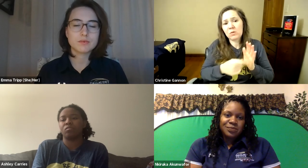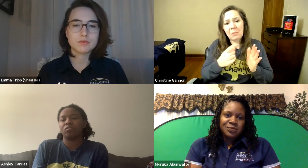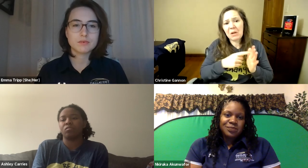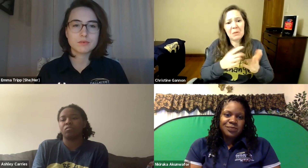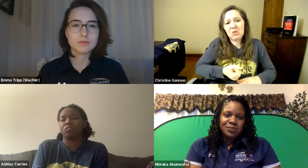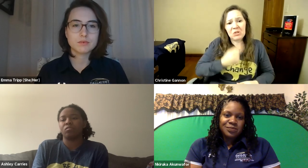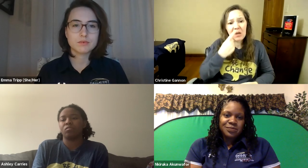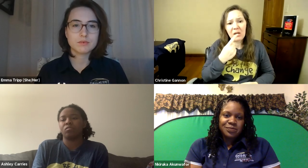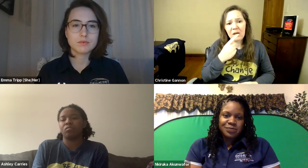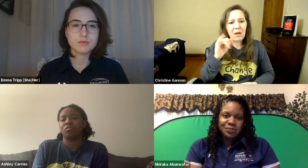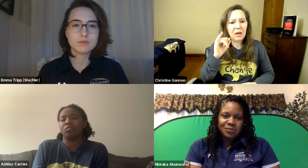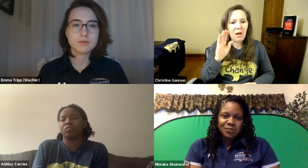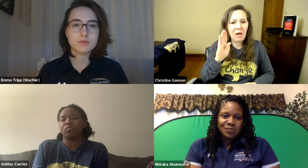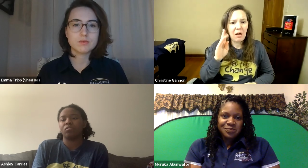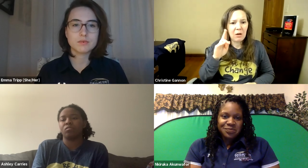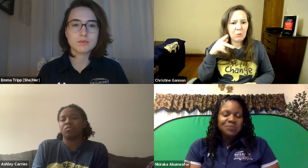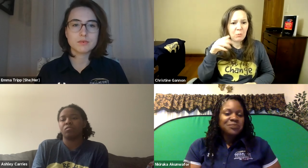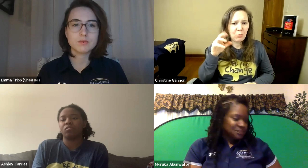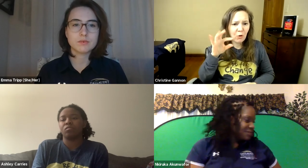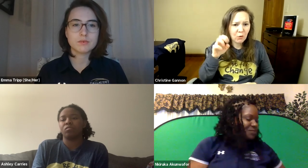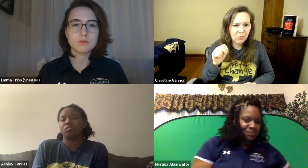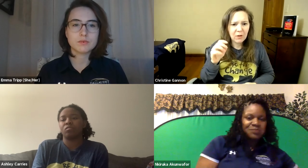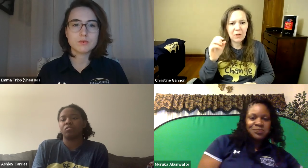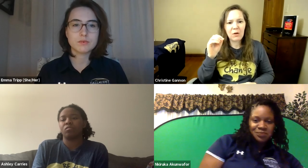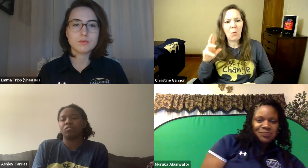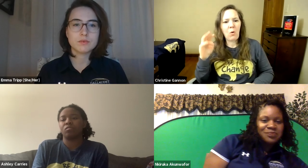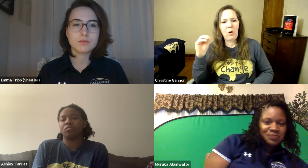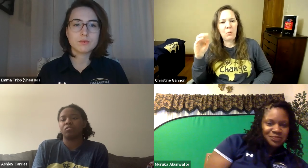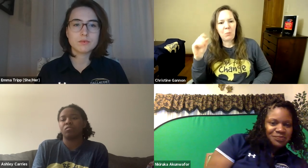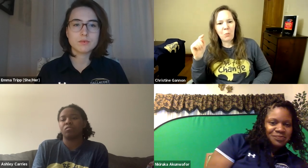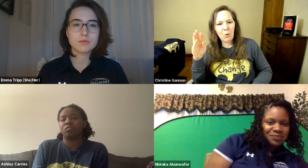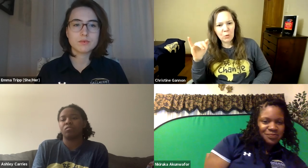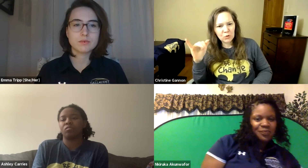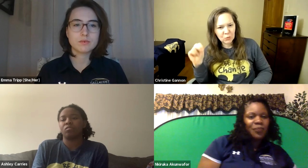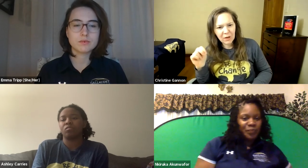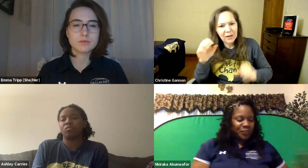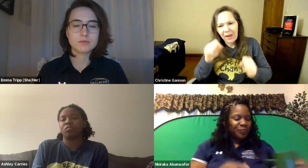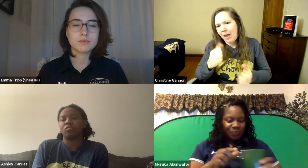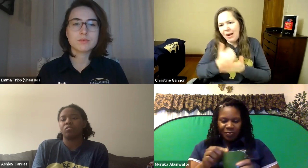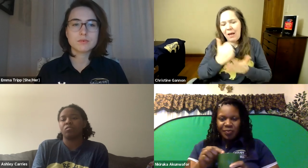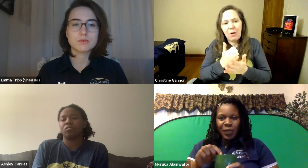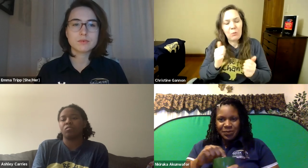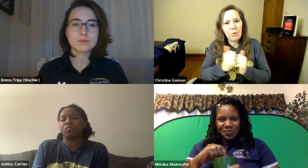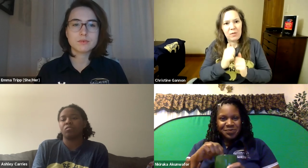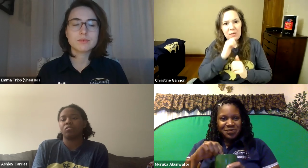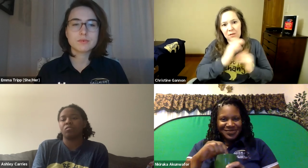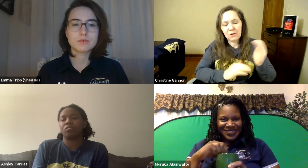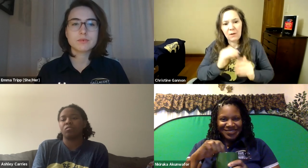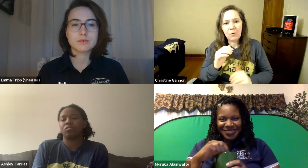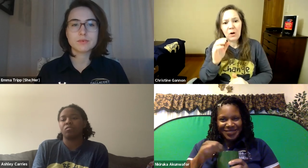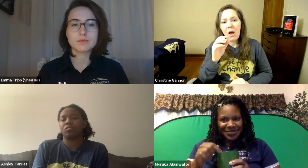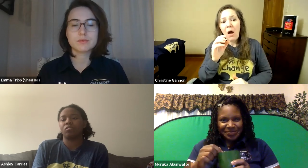Sometimes just taking an ibuprofen or a Motrin can help with comfort.